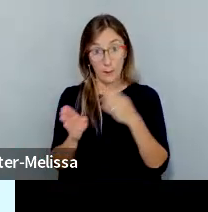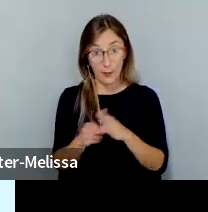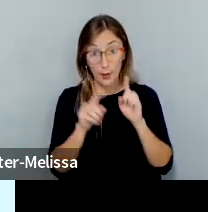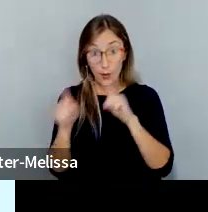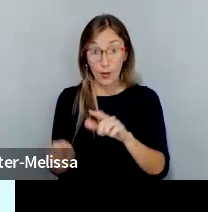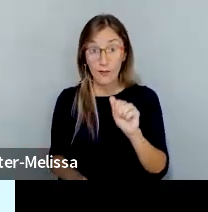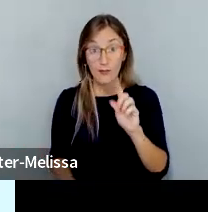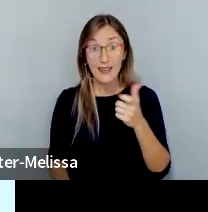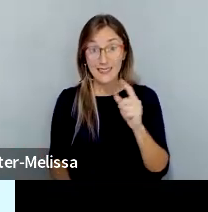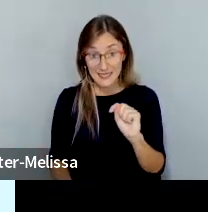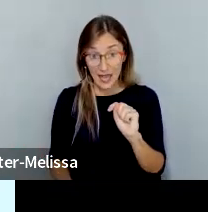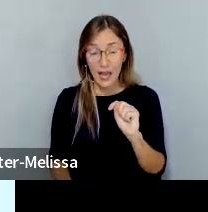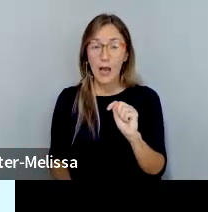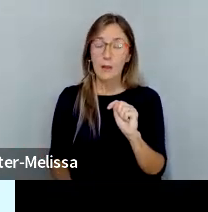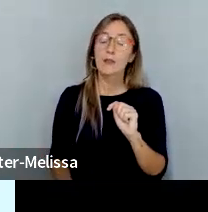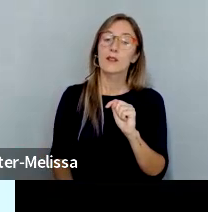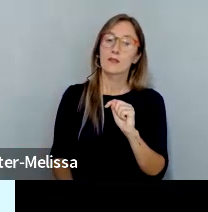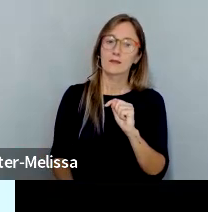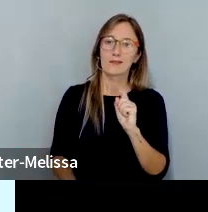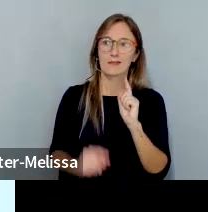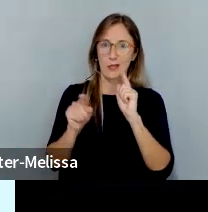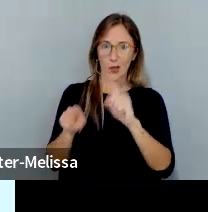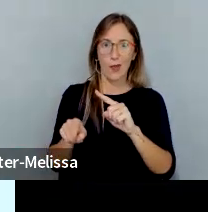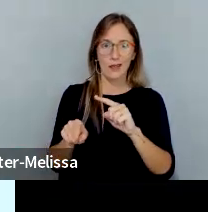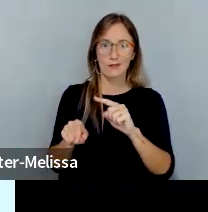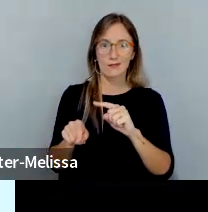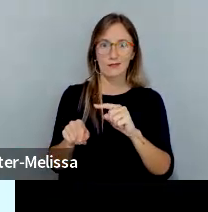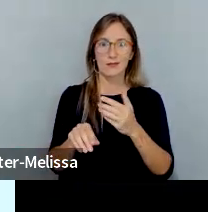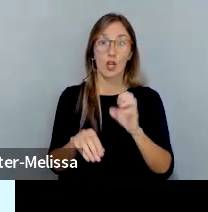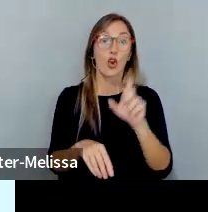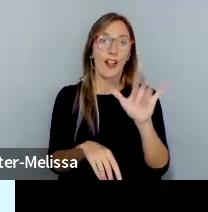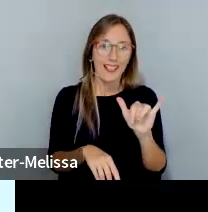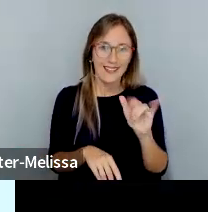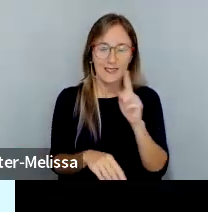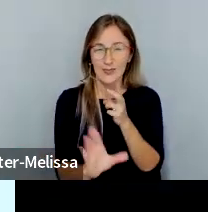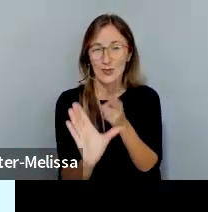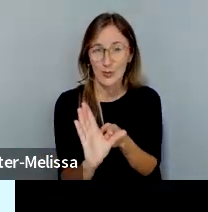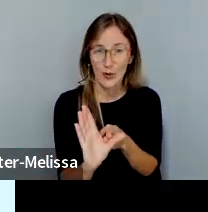the quilt who stayed for the adapt action. There were people from adapt to